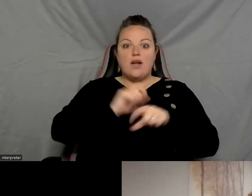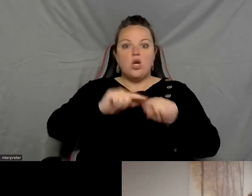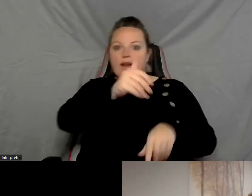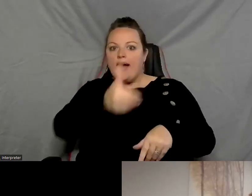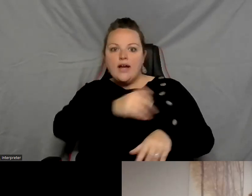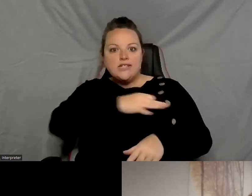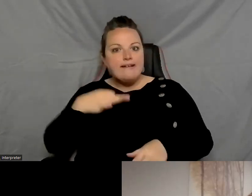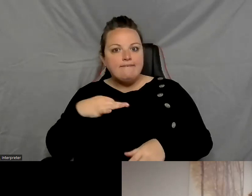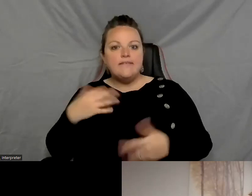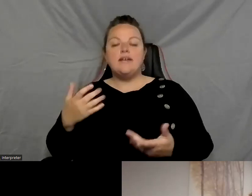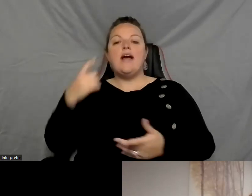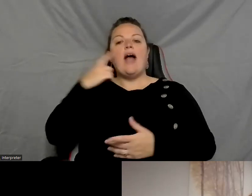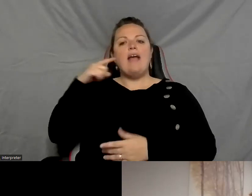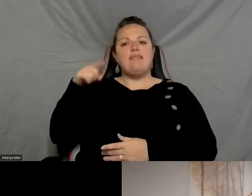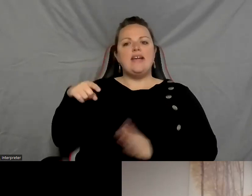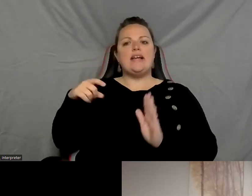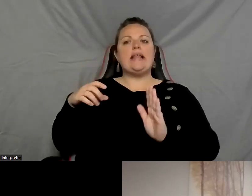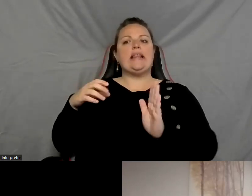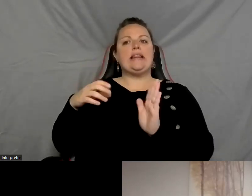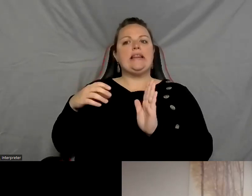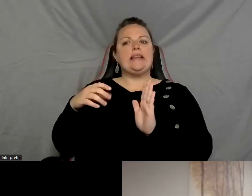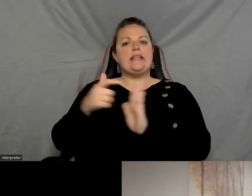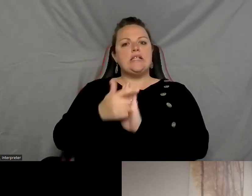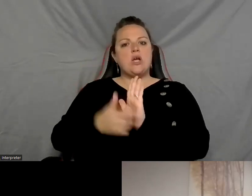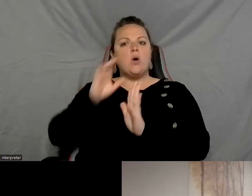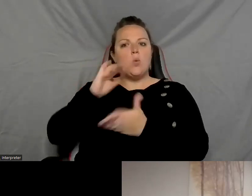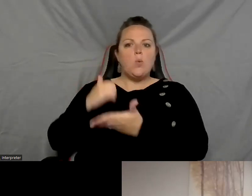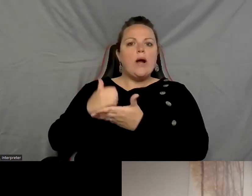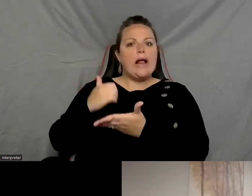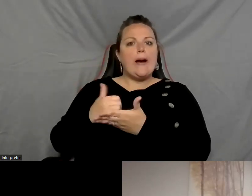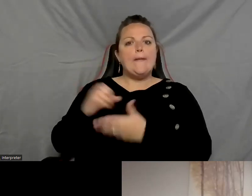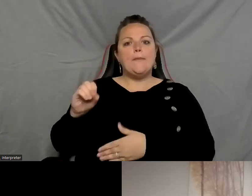the compact will help us, we need more OTs in every setting in Vermont.